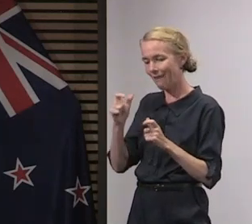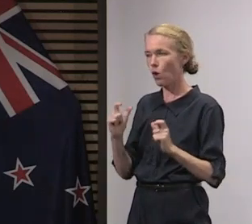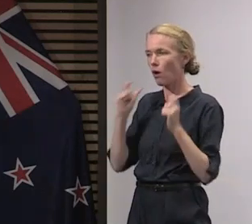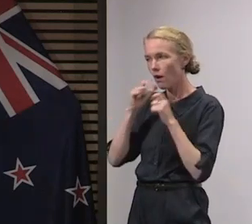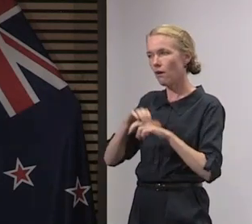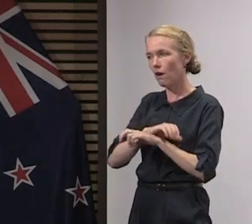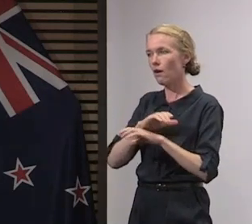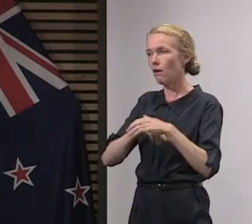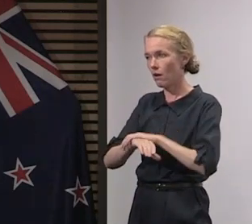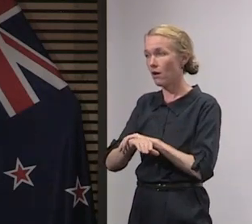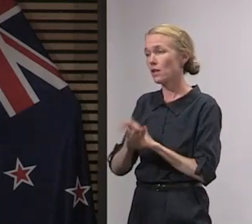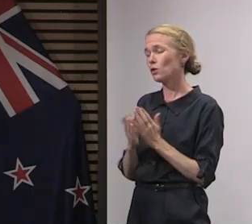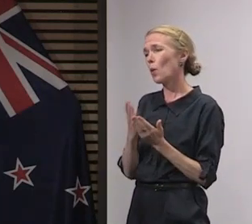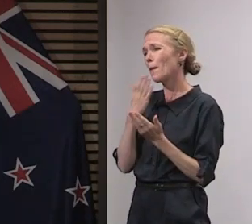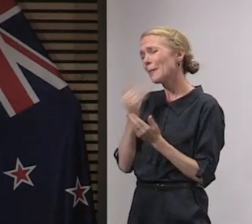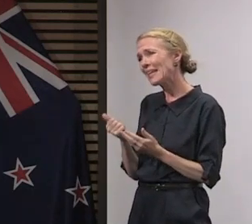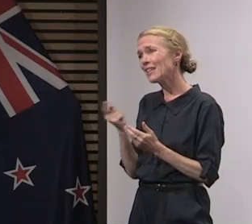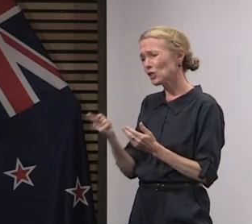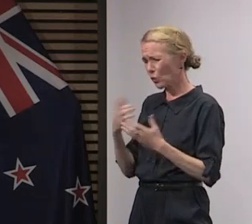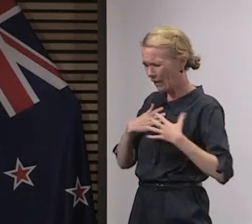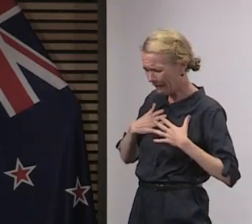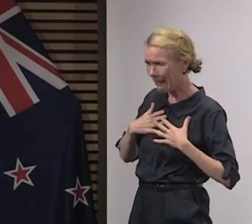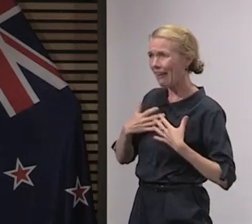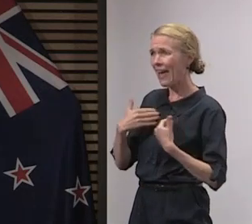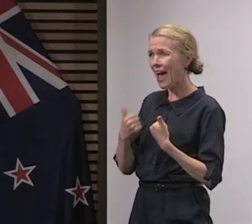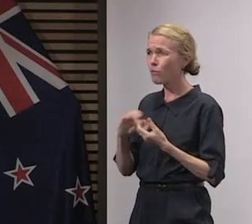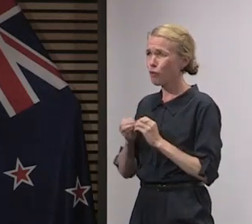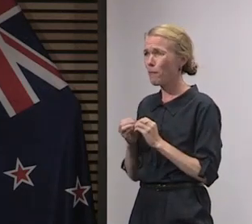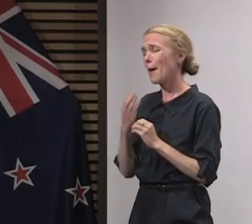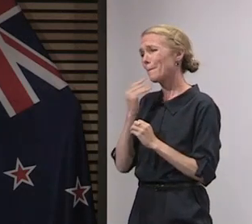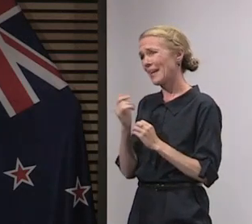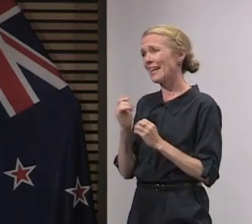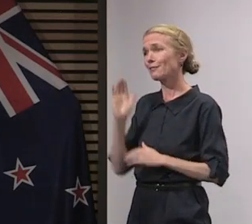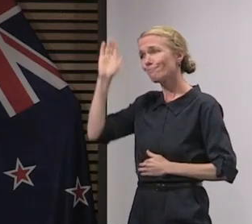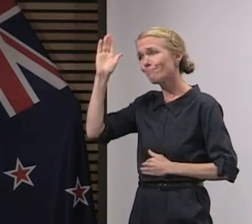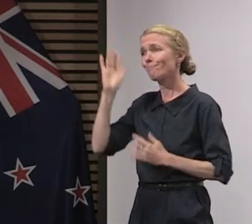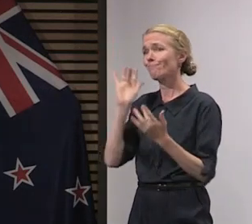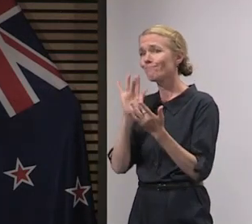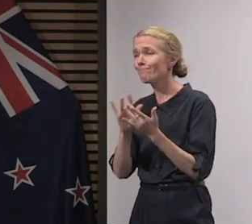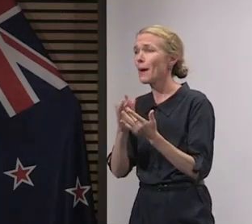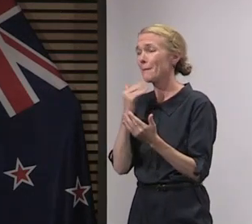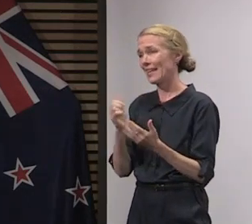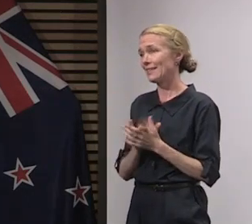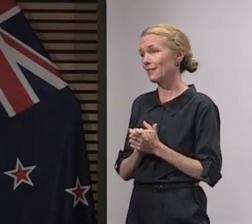throughout that visit. They all have very good processes in place. So please, do not